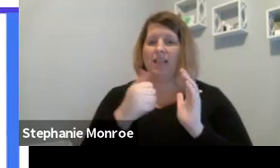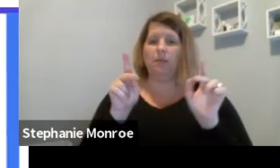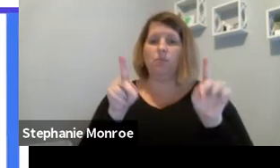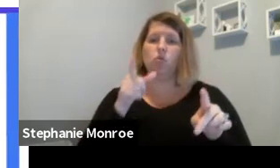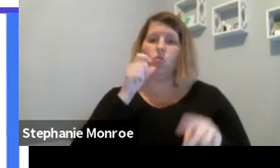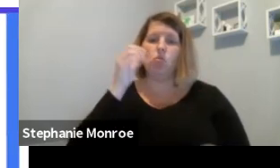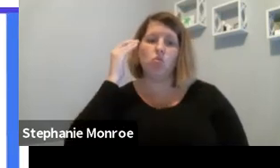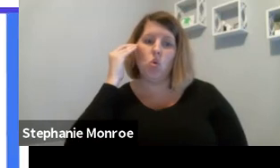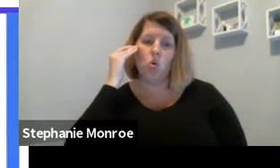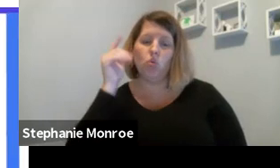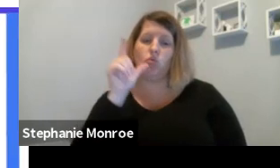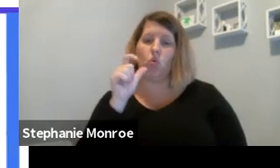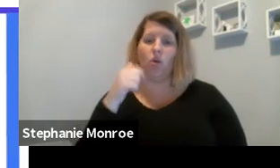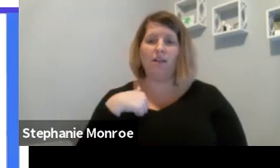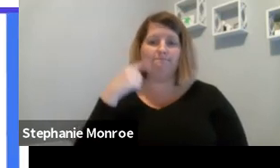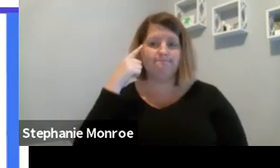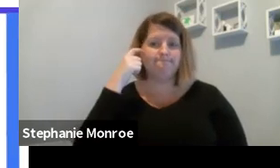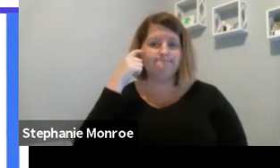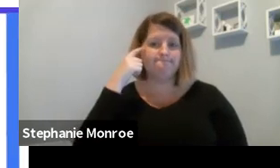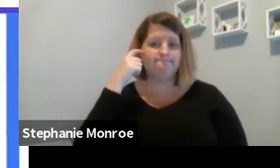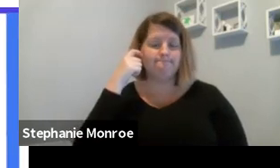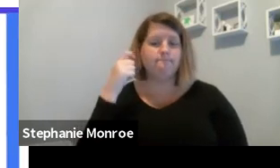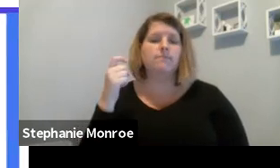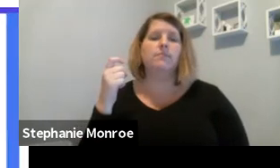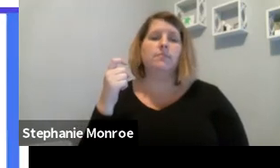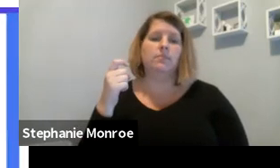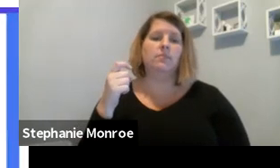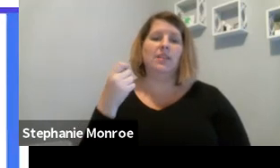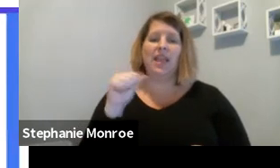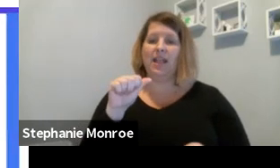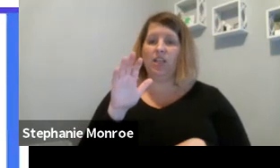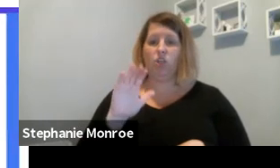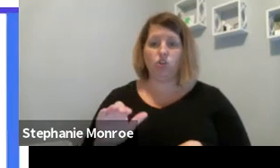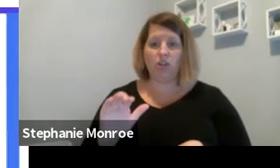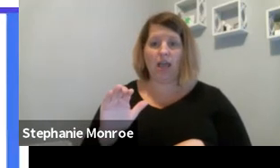who knows or suspects of any type of child abuse